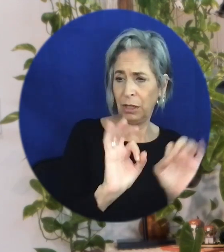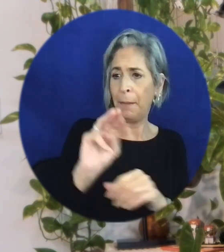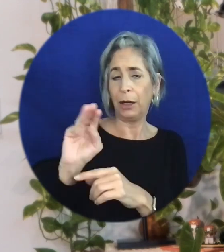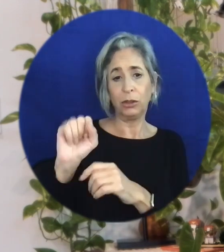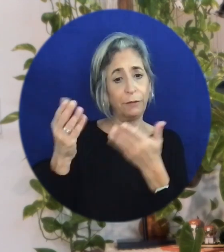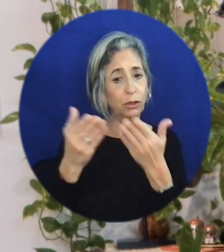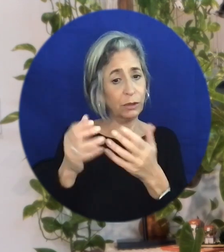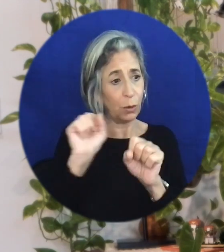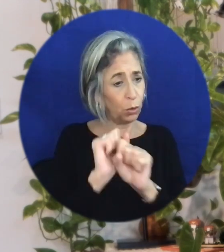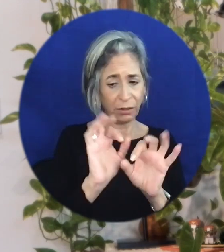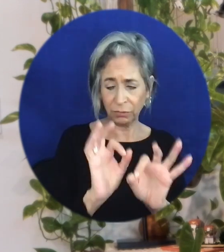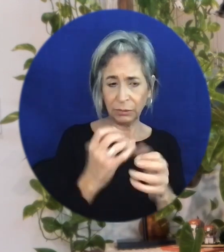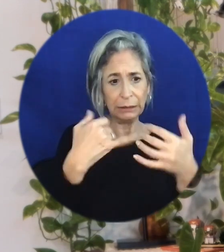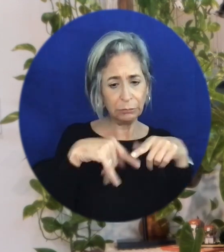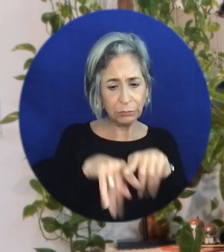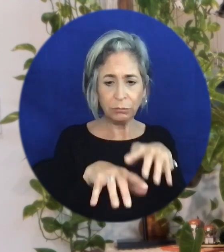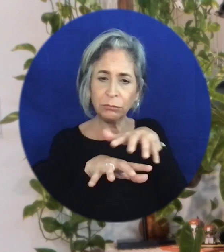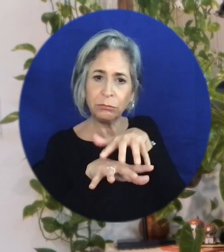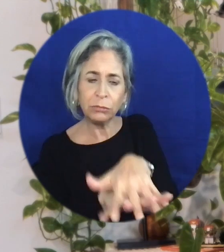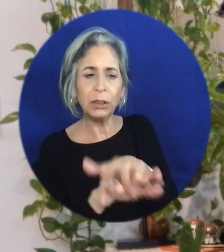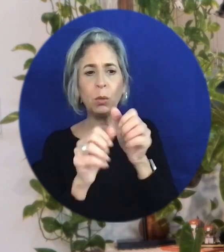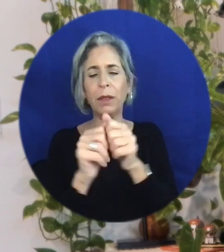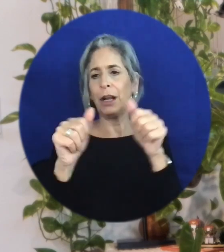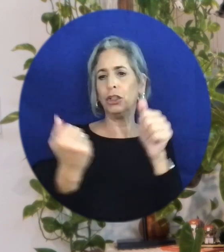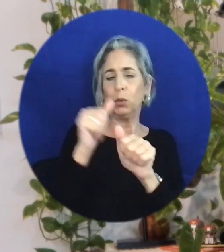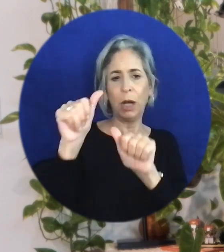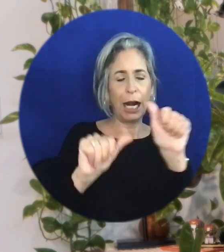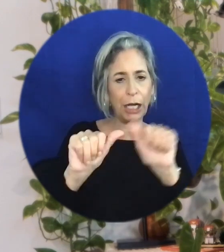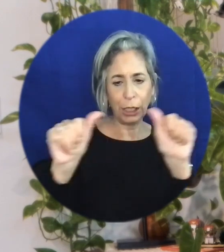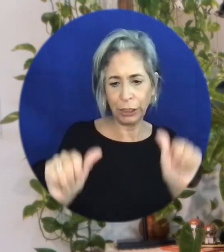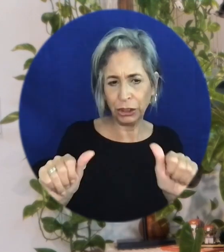utilize our preexisting microservices and integrate them seamlessly in our new architecture